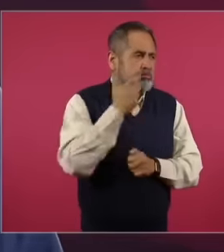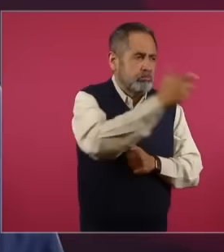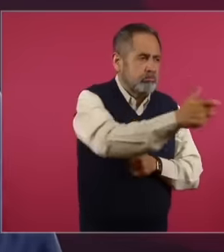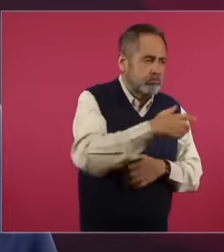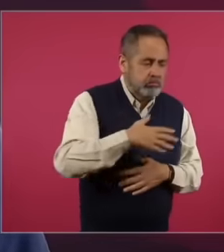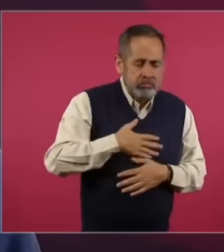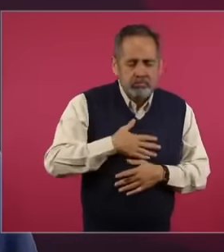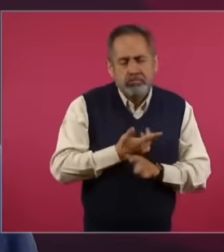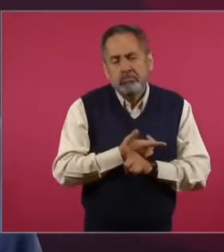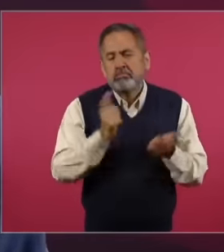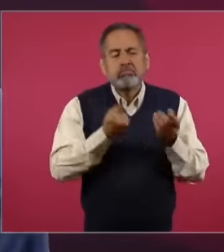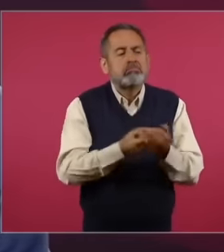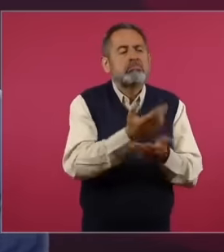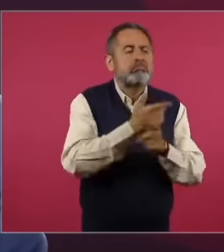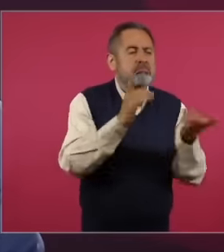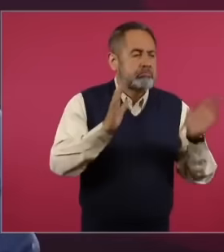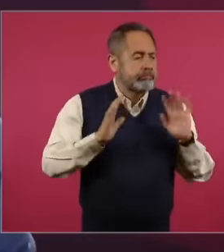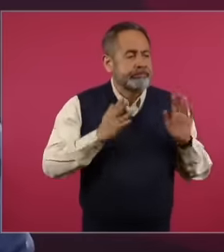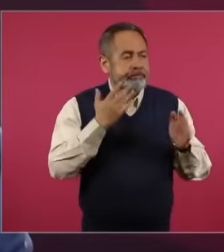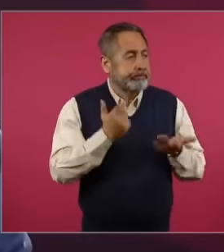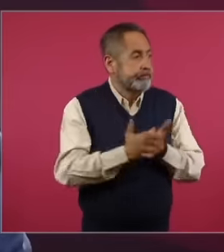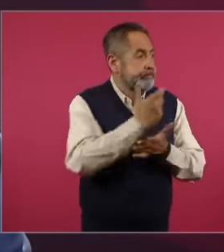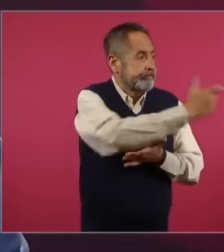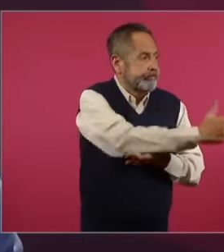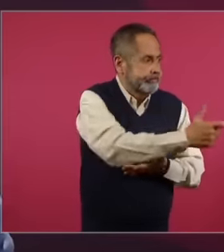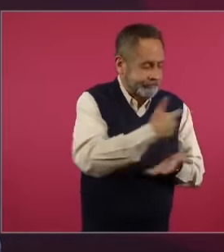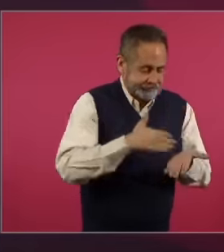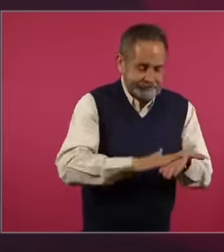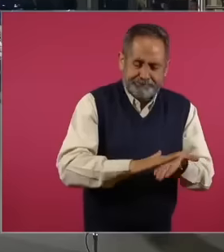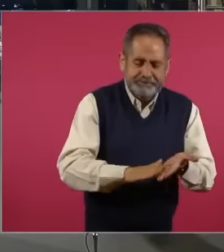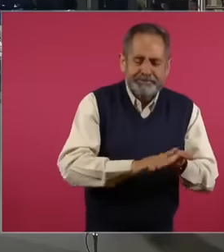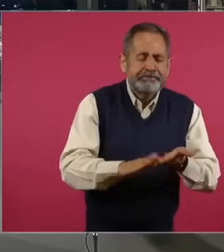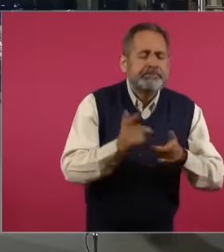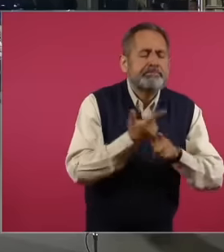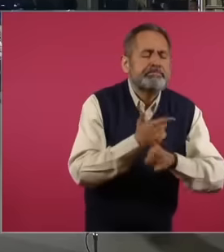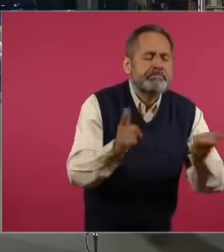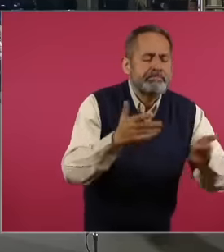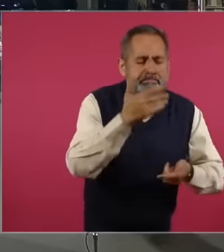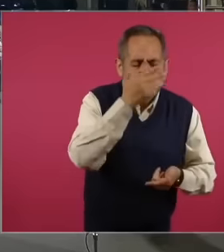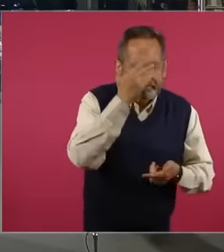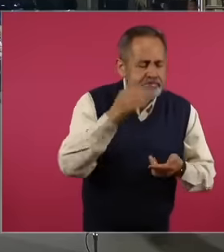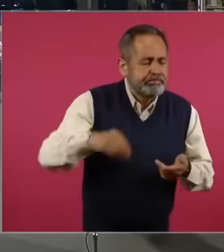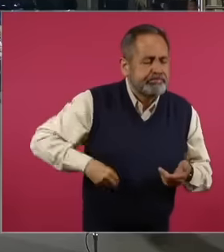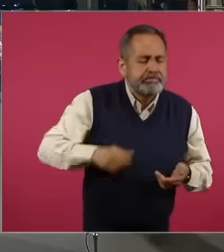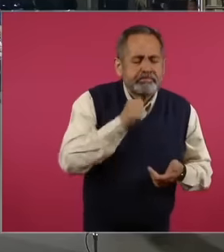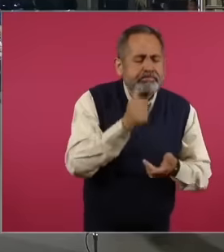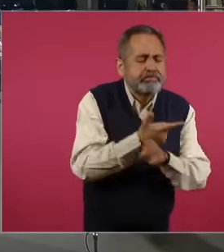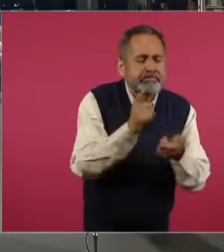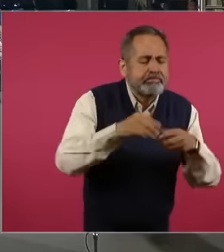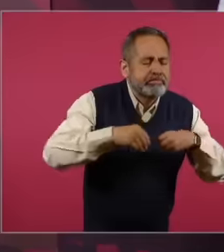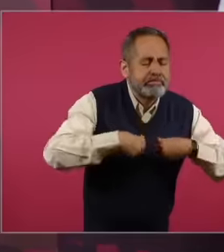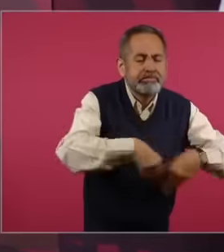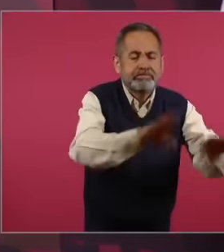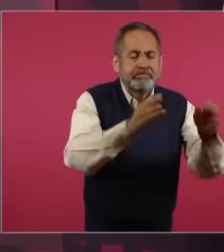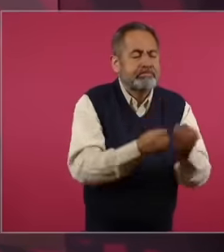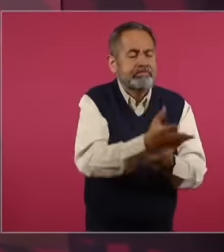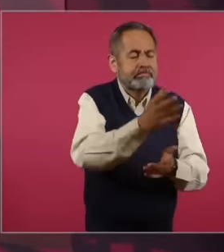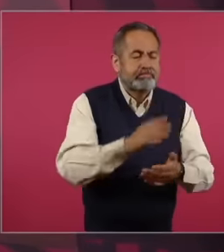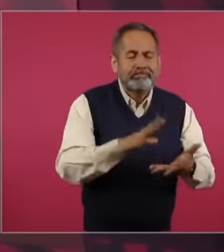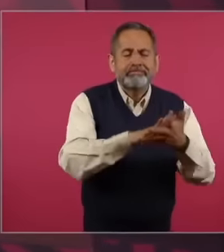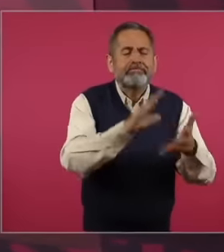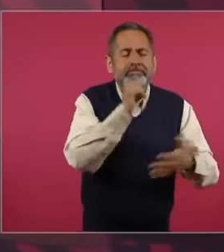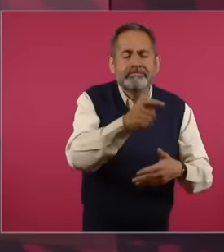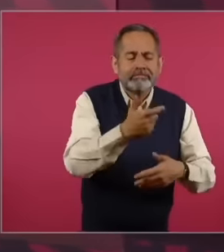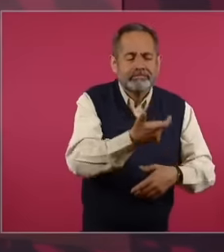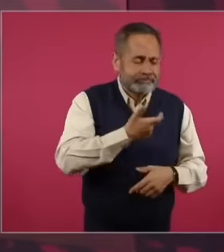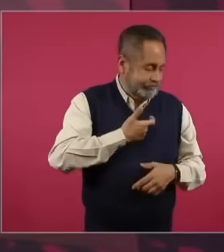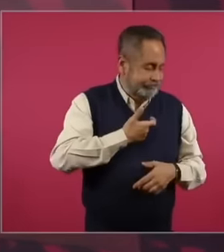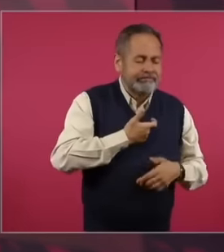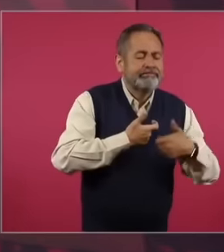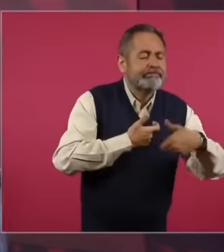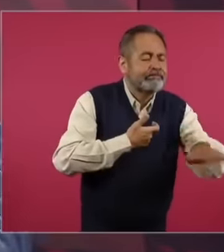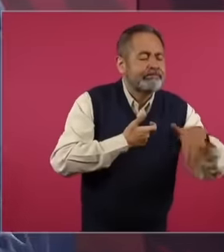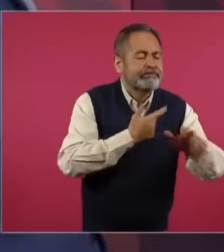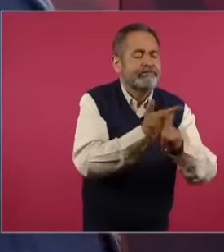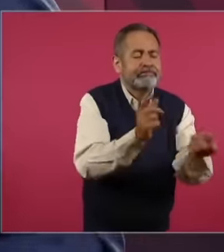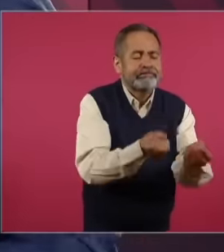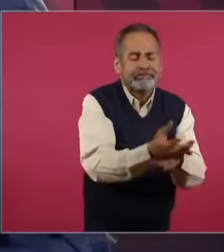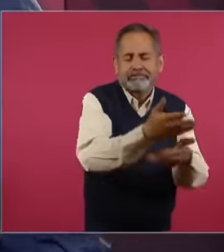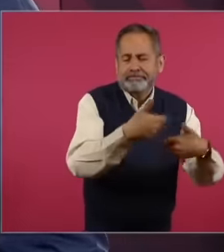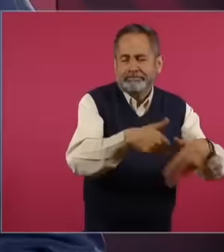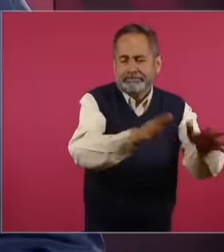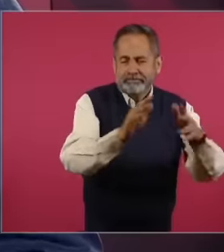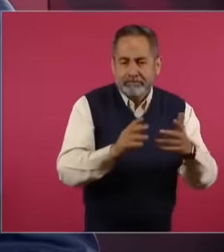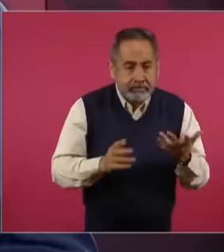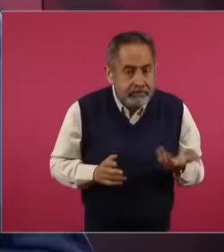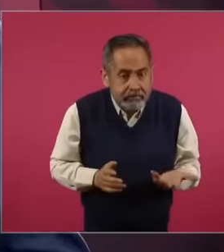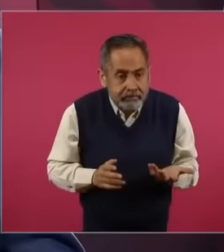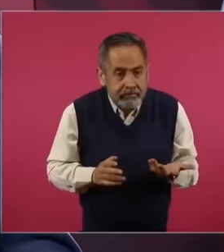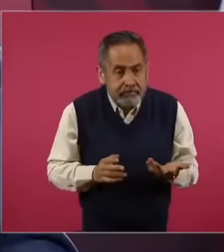innocence does not go to jail or be released on weekends like they